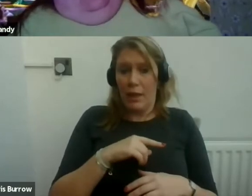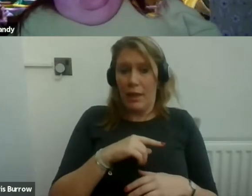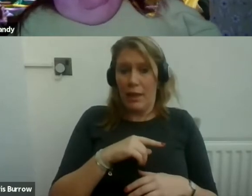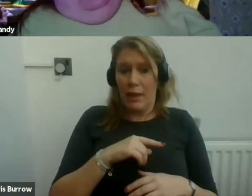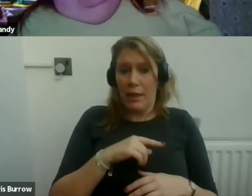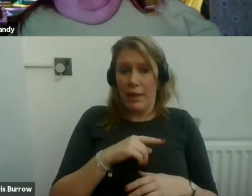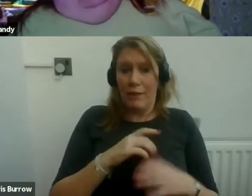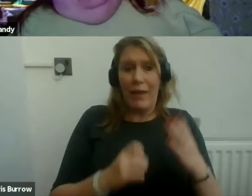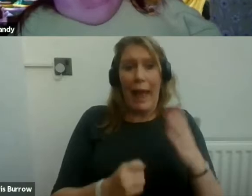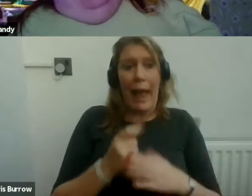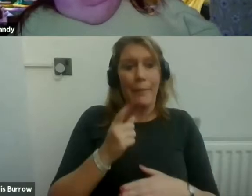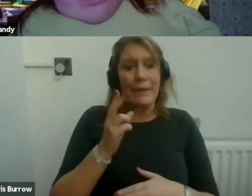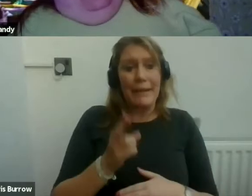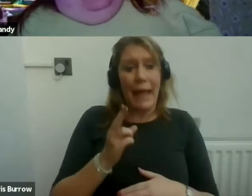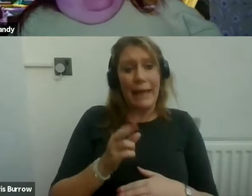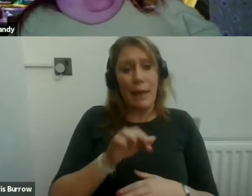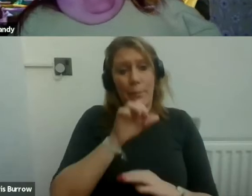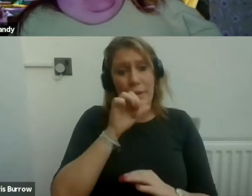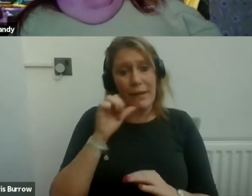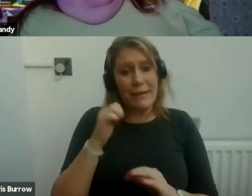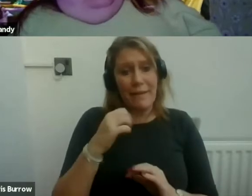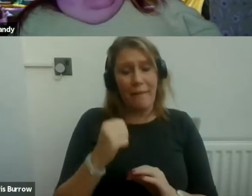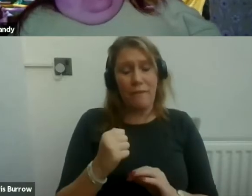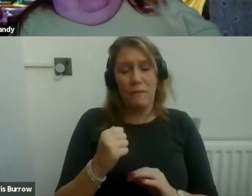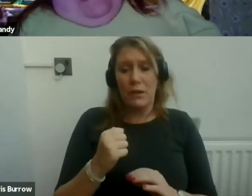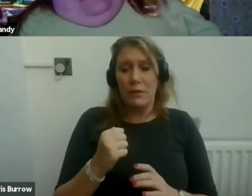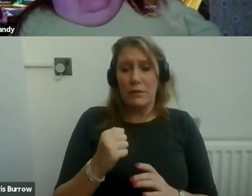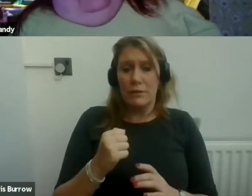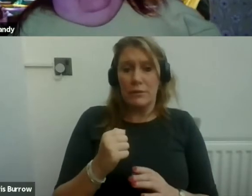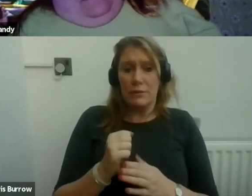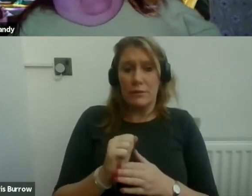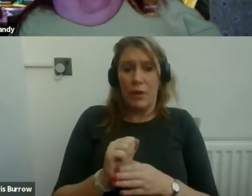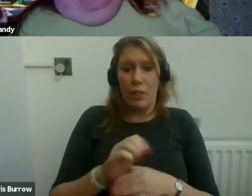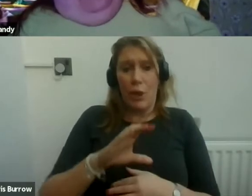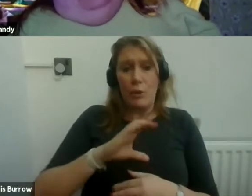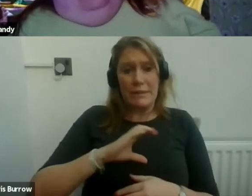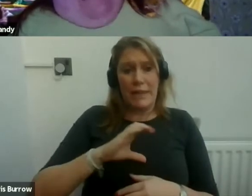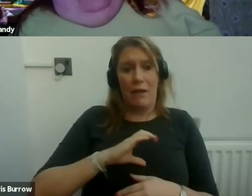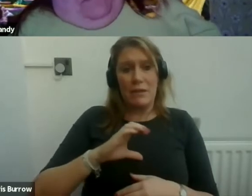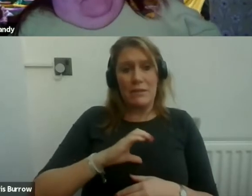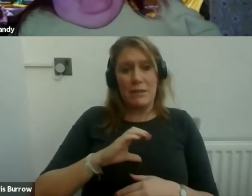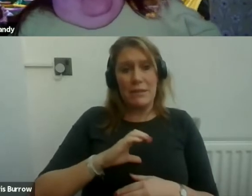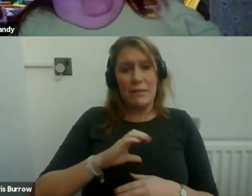would be really nice to have those characters maybe interact with each other